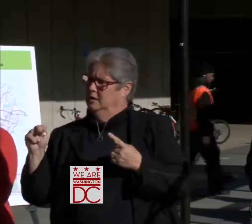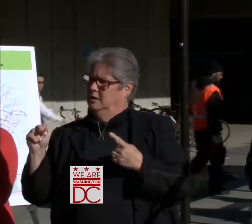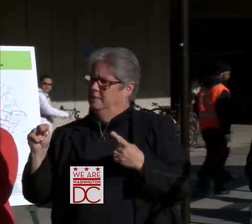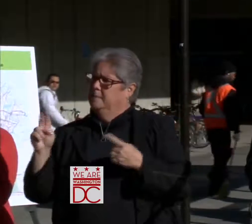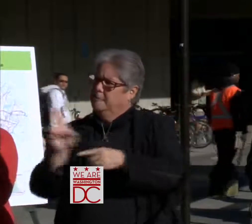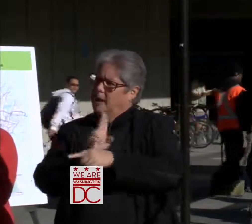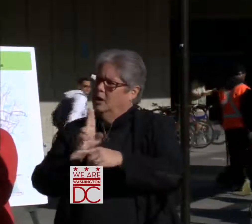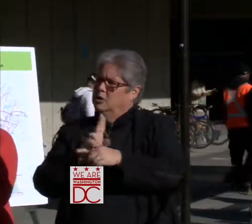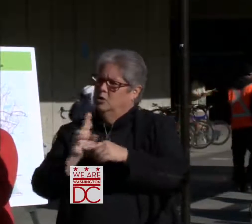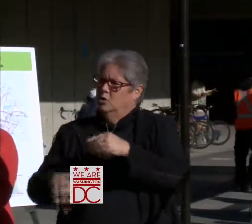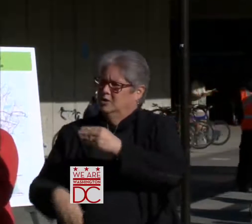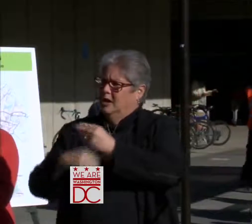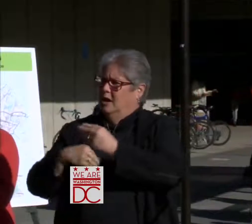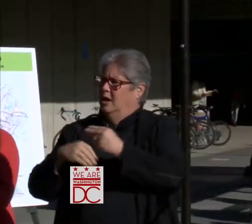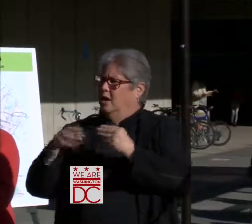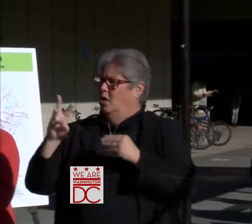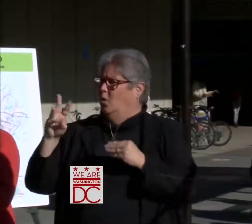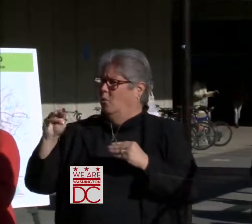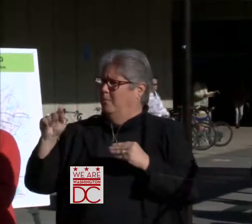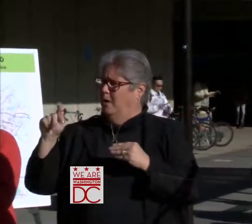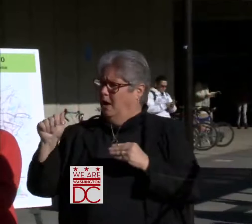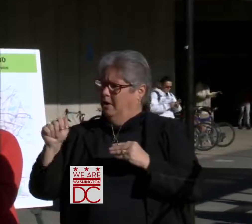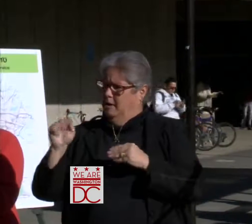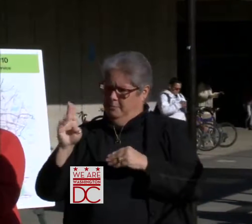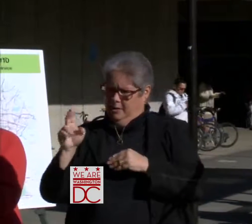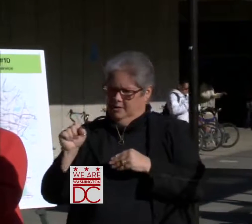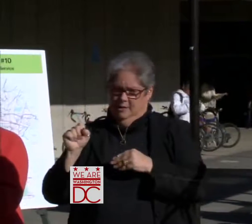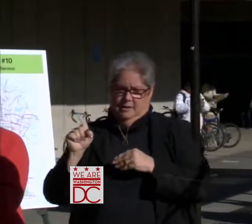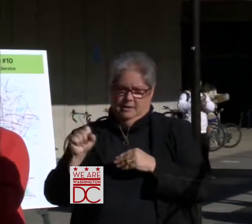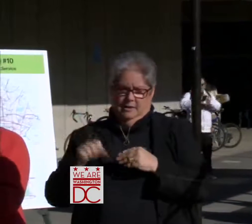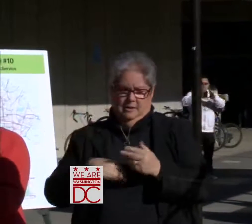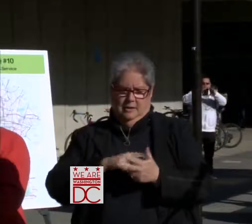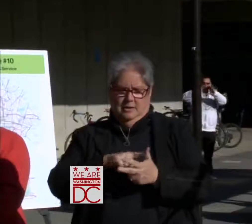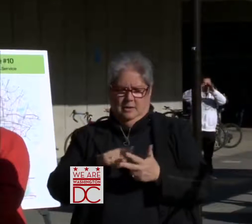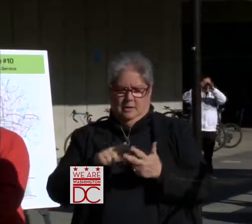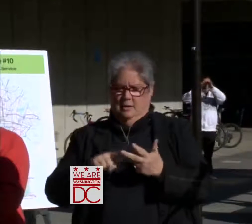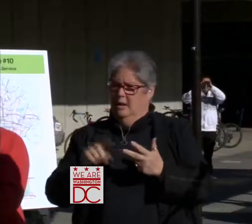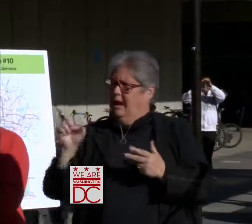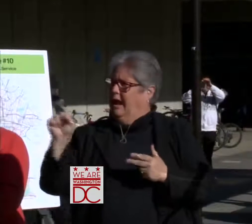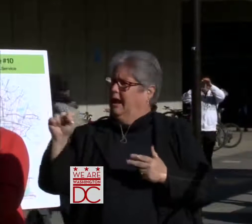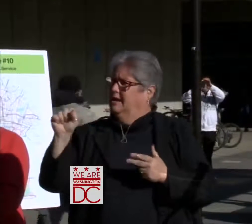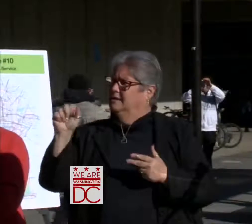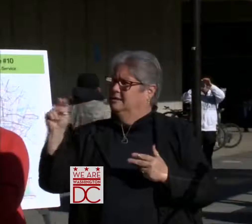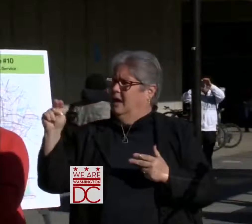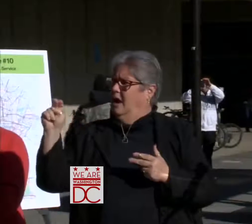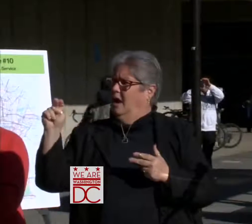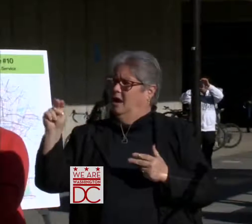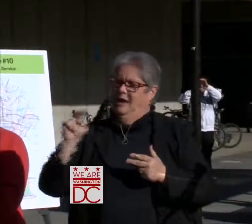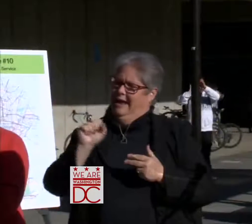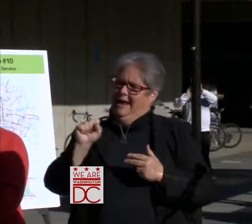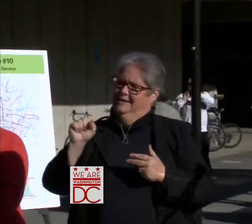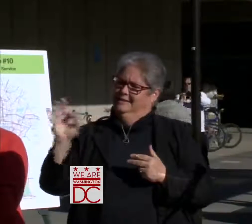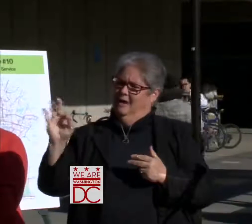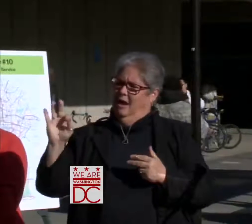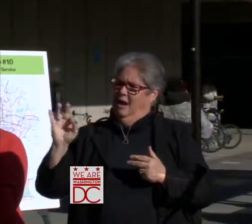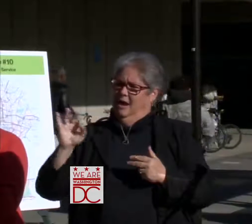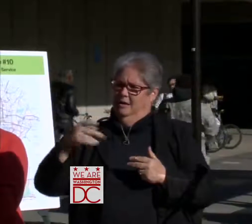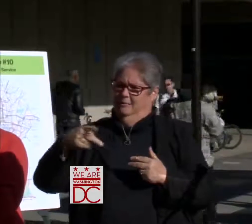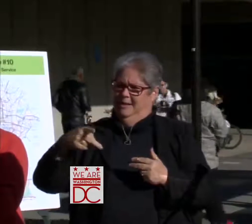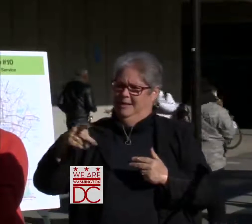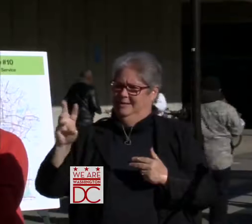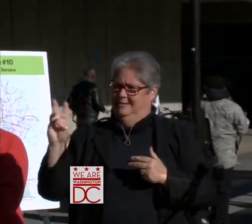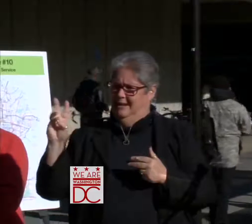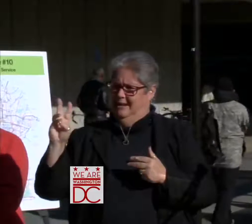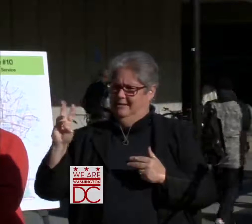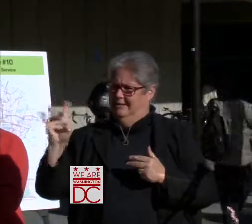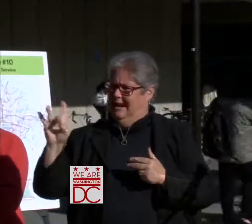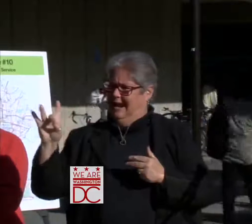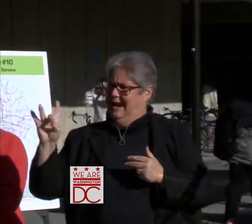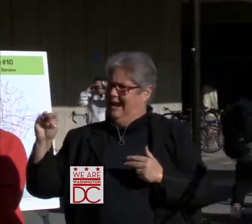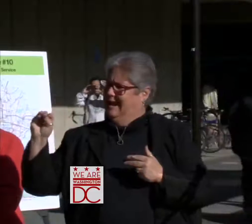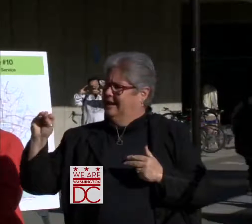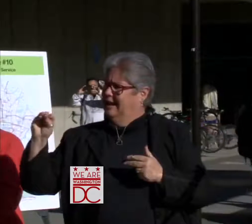USE THE EXTRA WMATA BUSES ON THE S-9, P-6, 80 AND L-2 ROUTES.